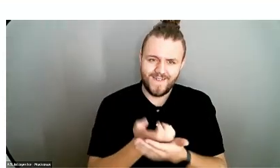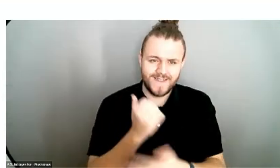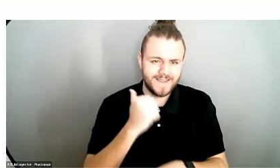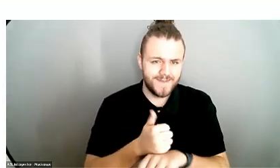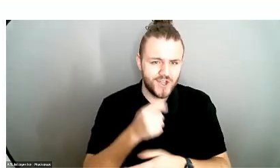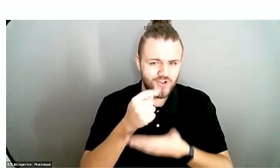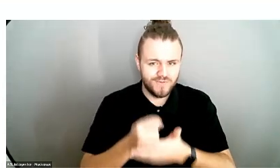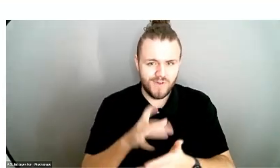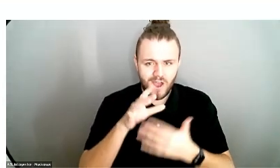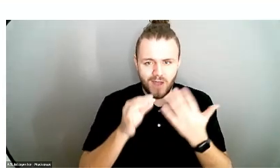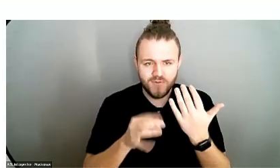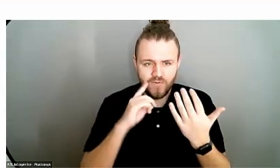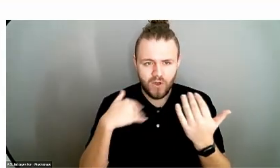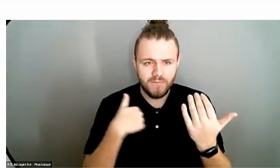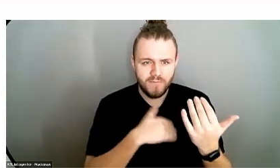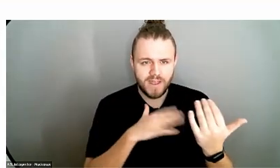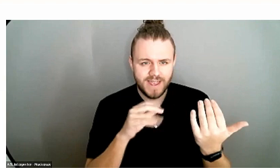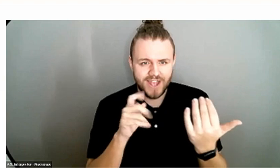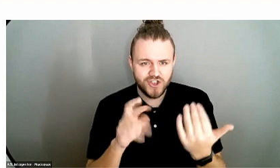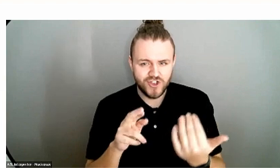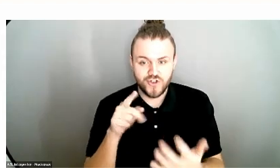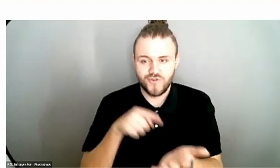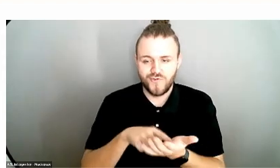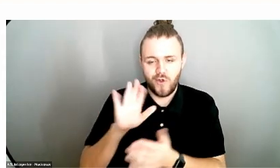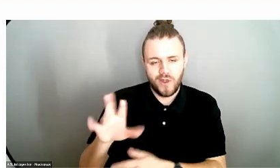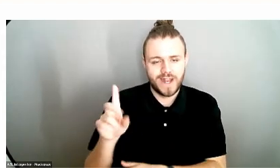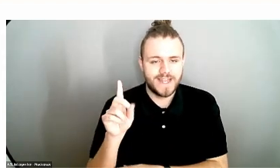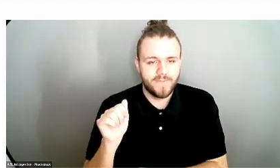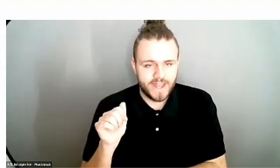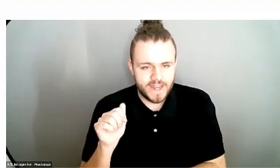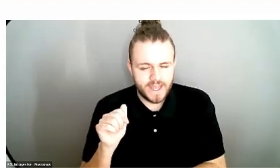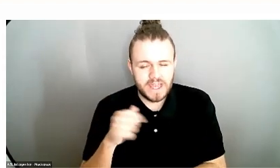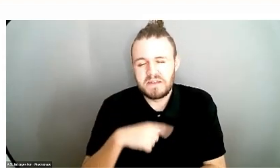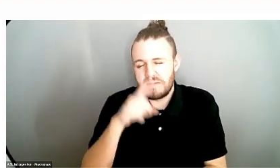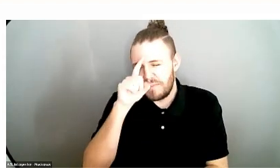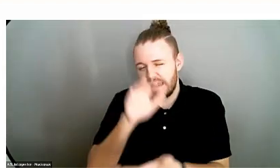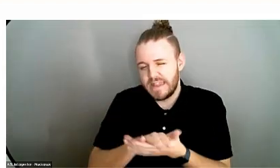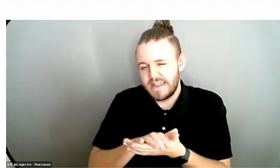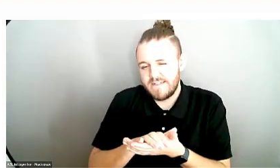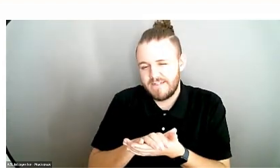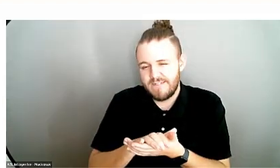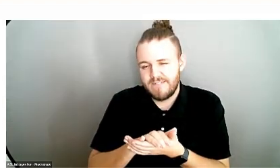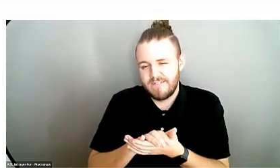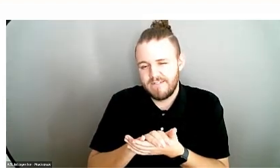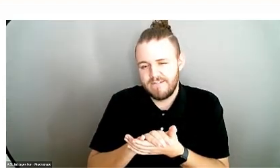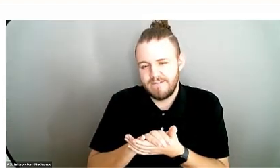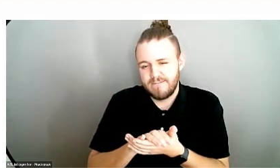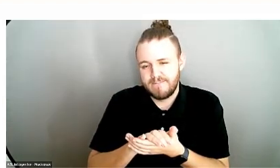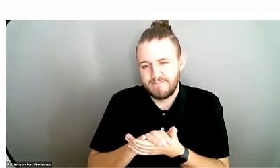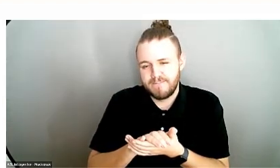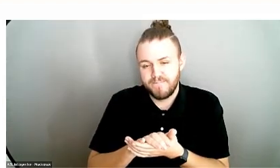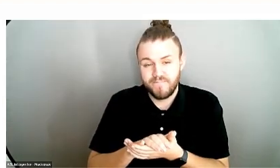for breast cancer due to her disability. I believe that there were assumptions made